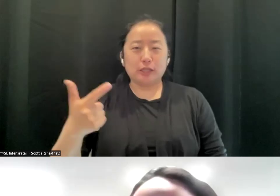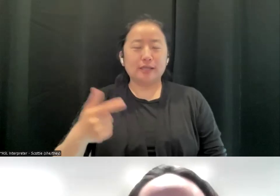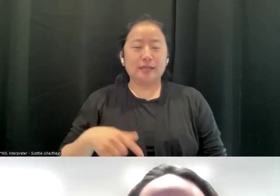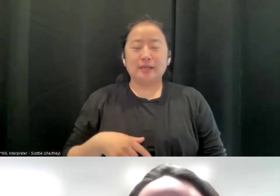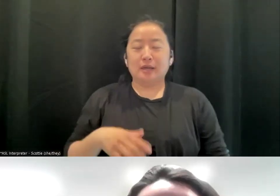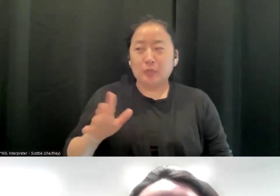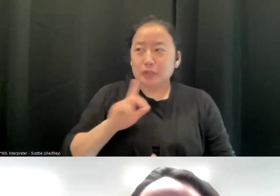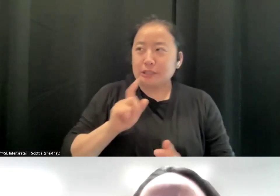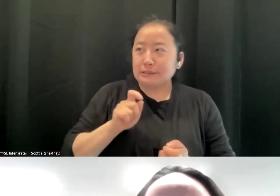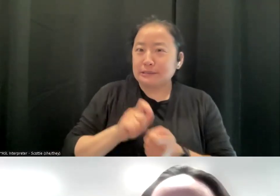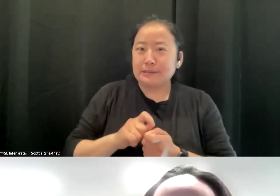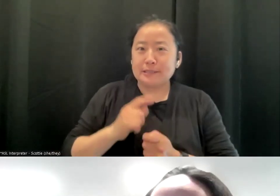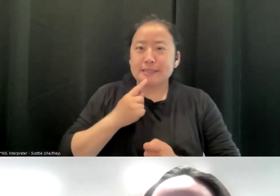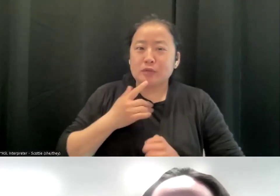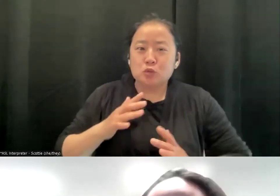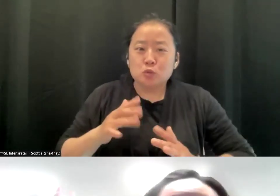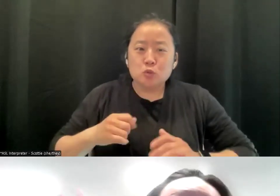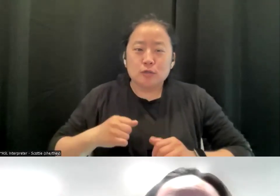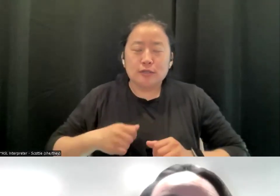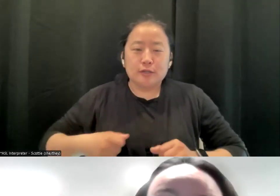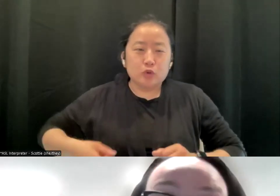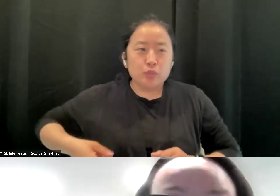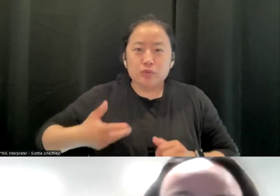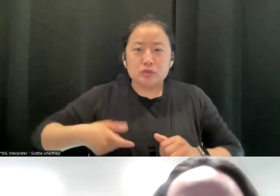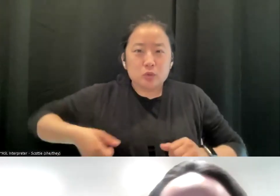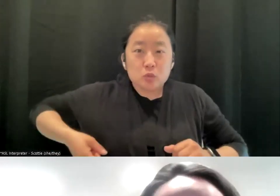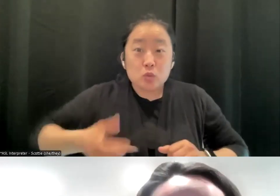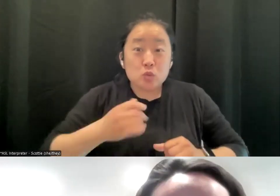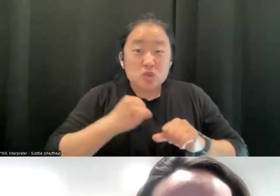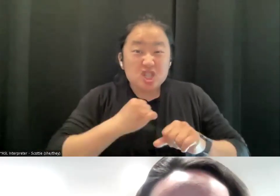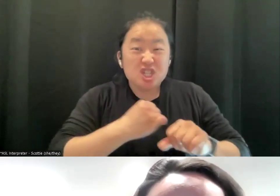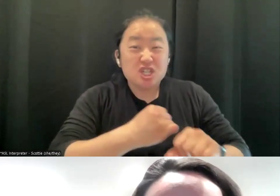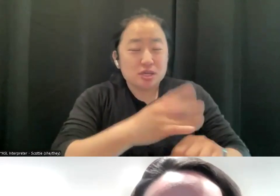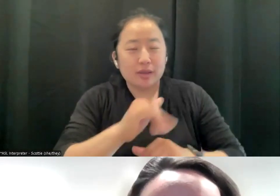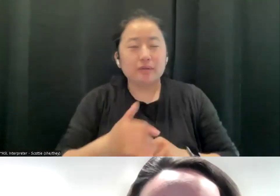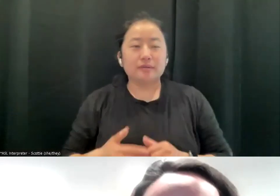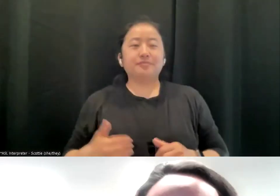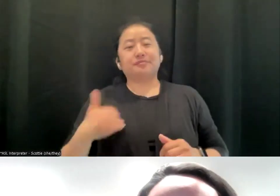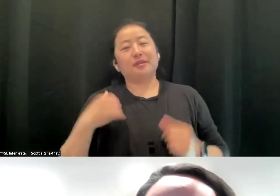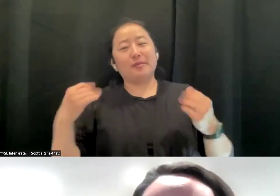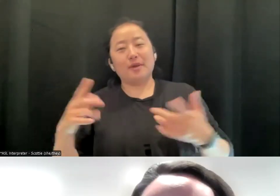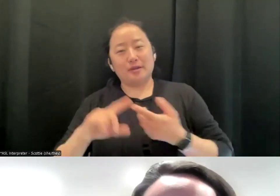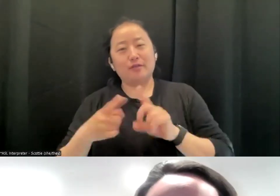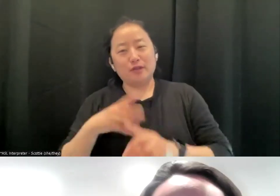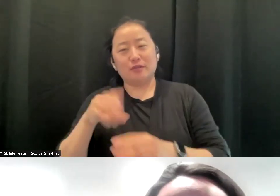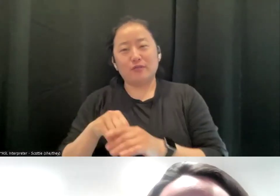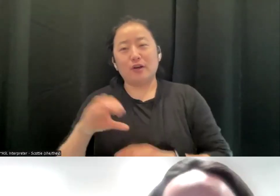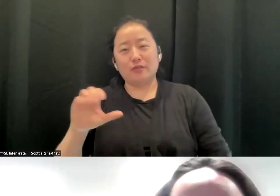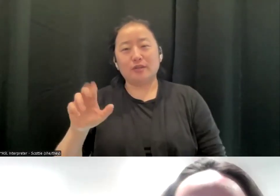know, like the intensity is just -- I don't know. It speaks to me. Laura: I've got many friends on curling leagues, so I just kind of